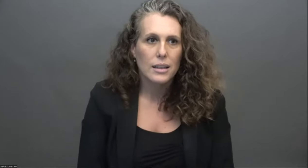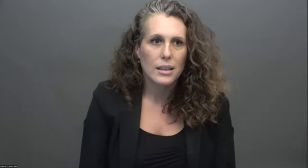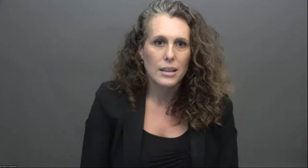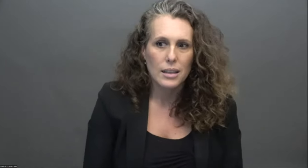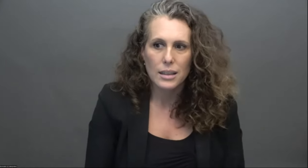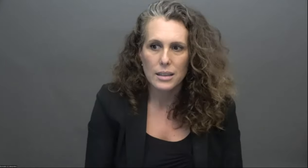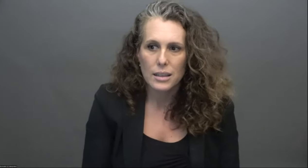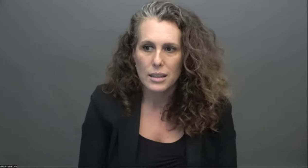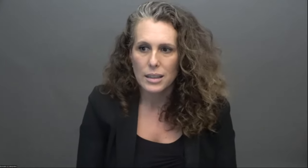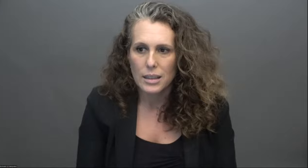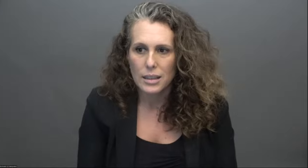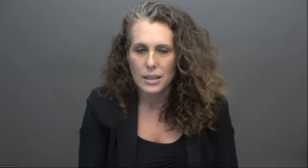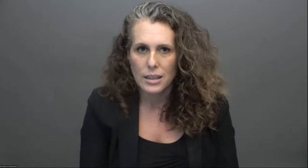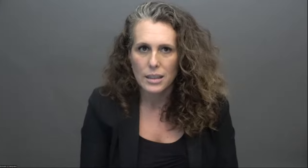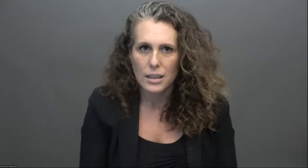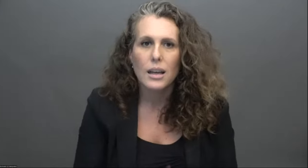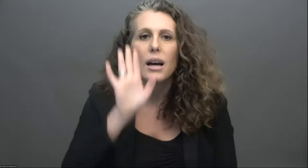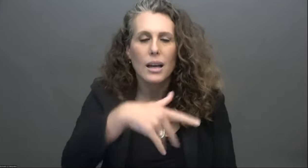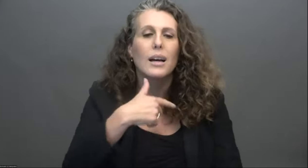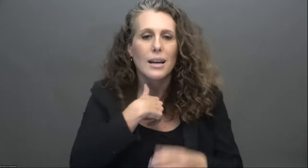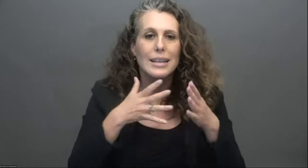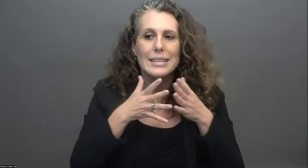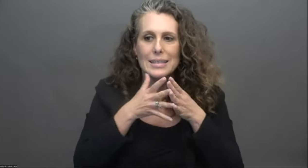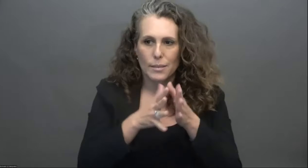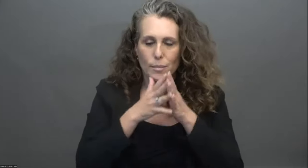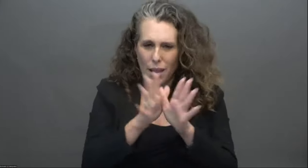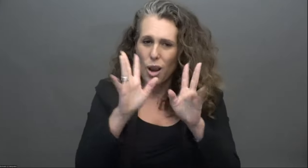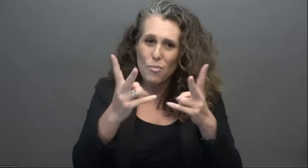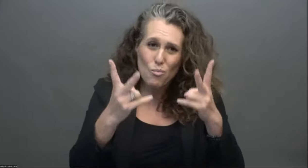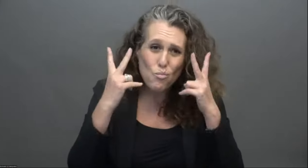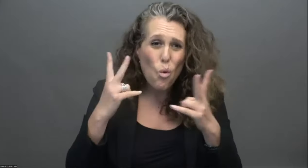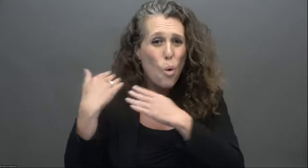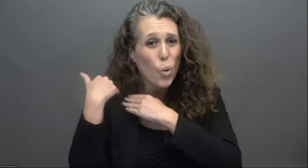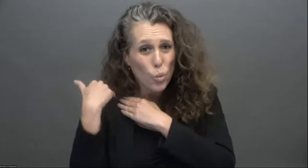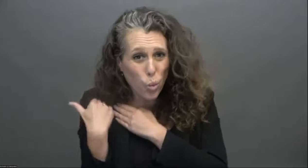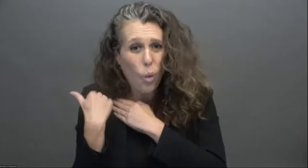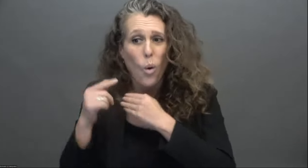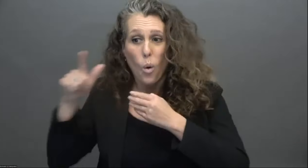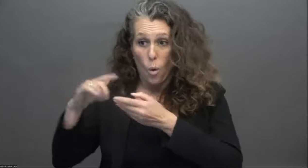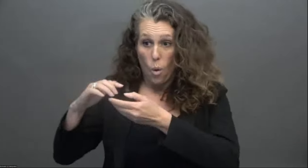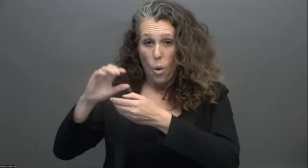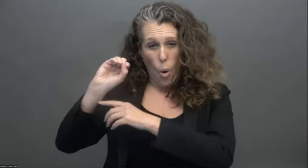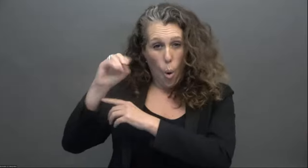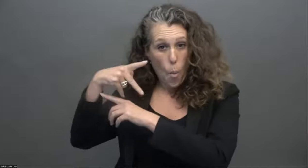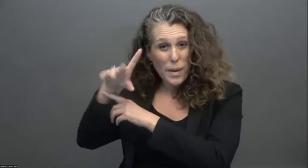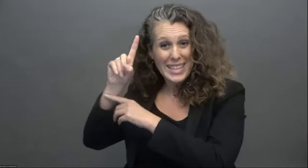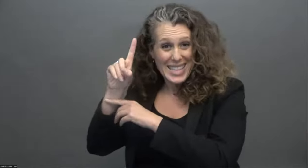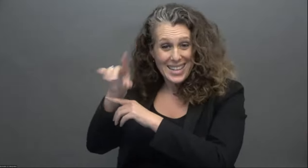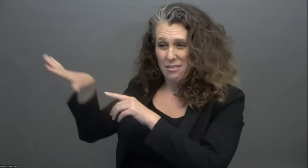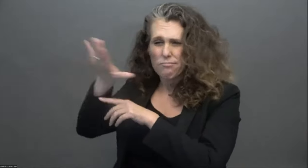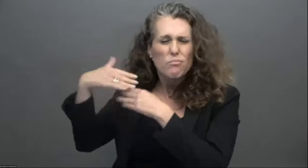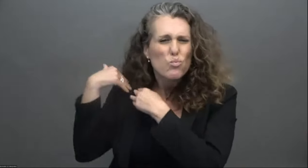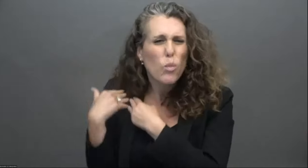16:42:31 This the role of organizations of persons with disabilities within the labor